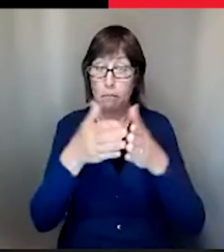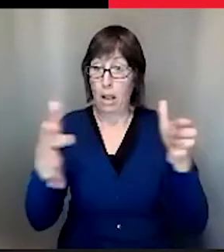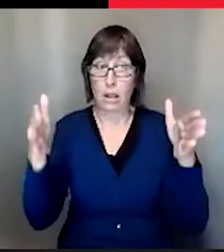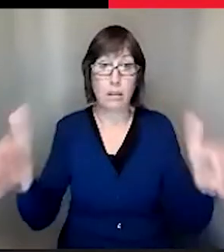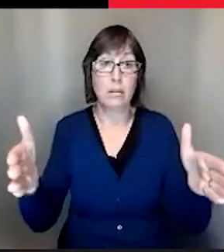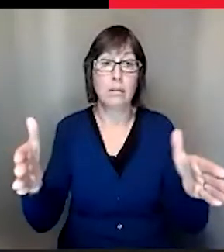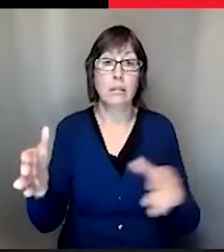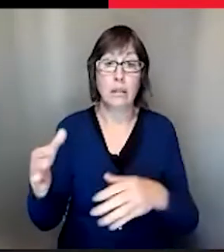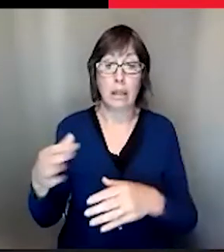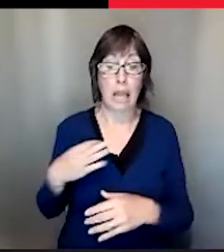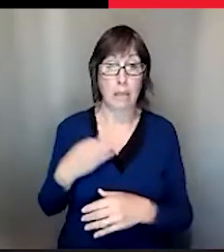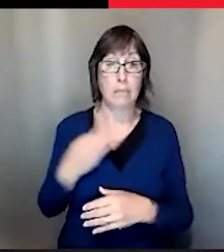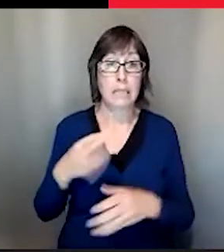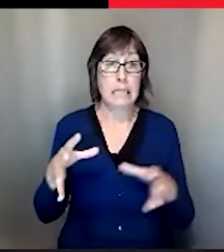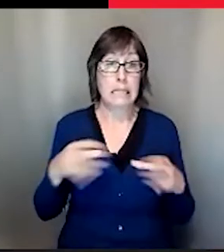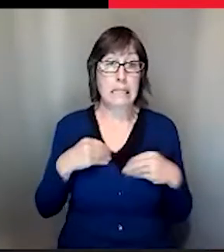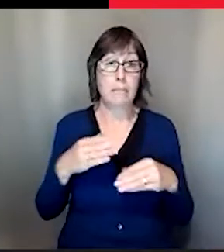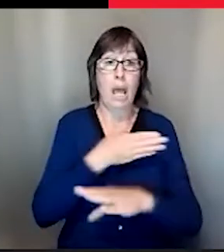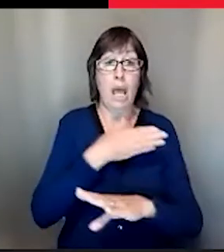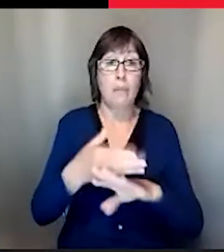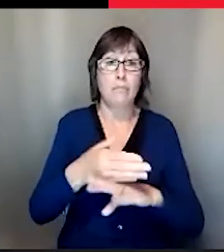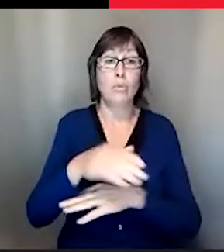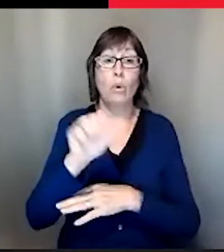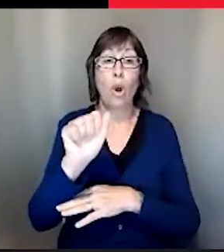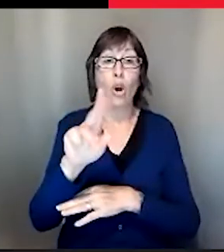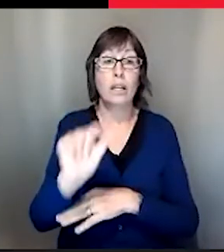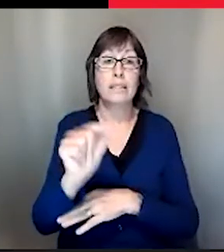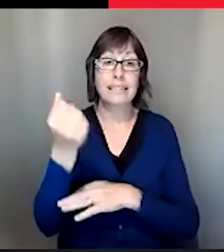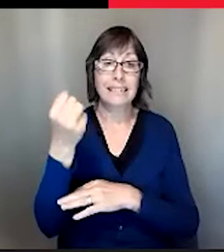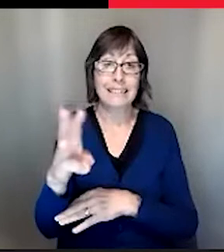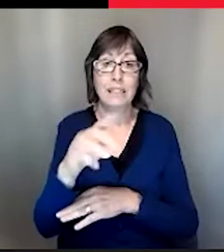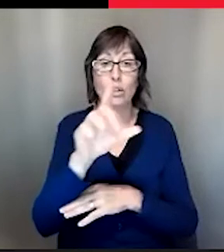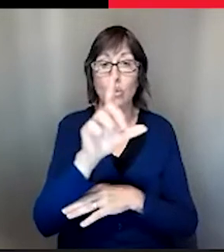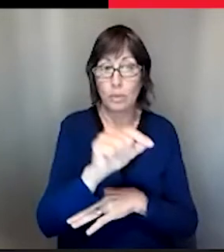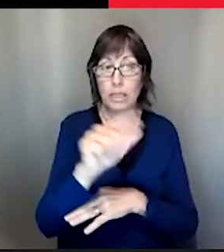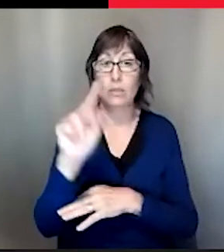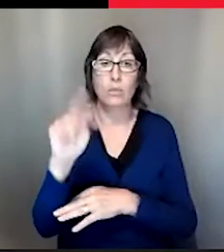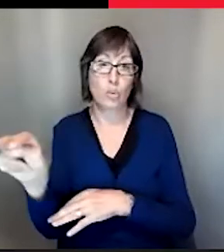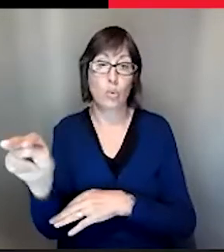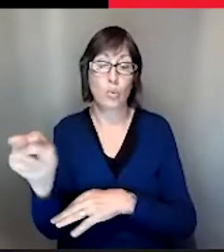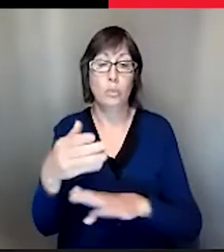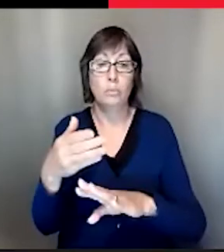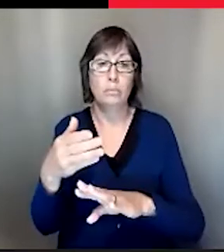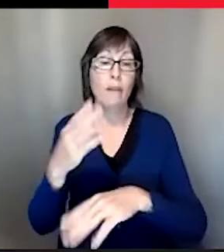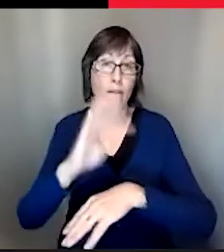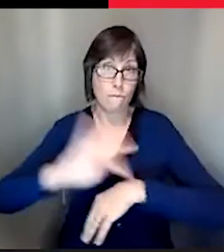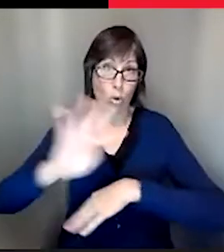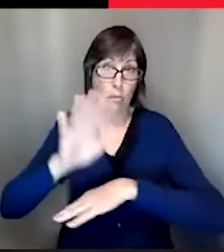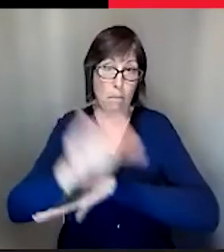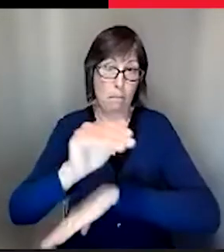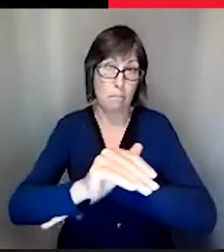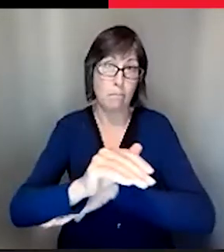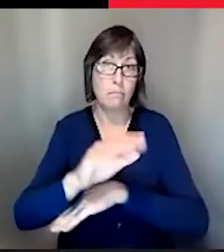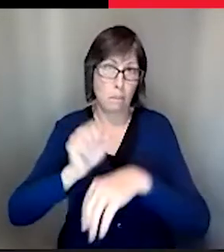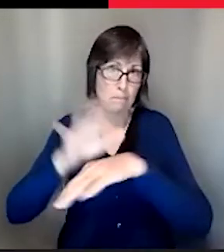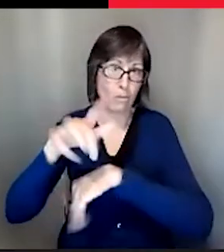Applications are being accepted up until Tuesday, August 16 2022, 4:00pm MT. Late submissions